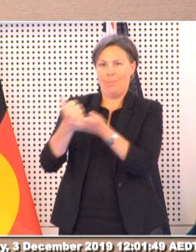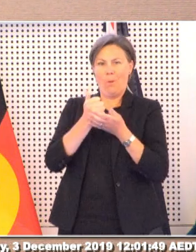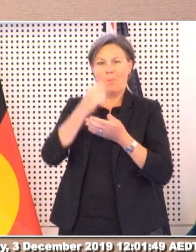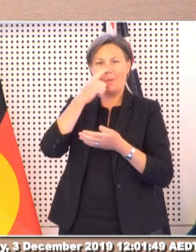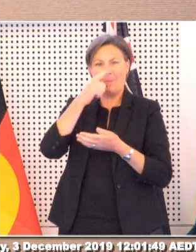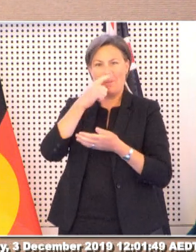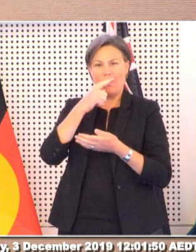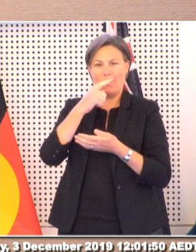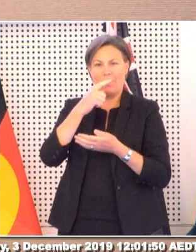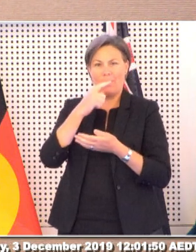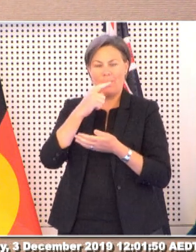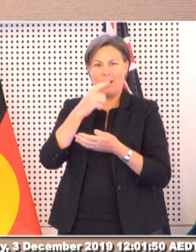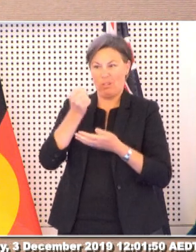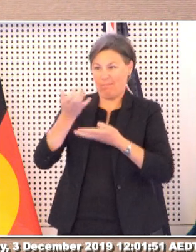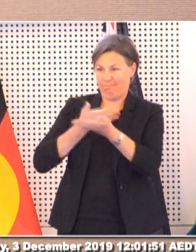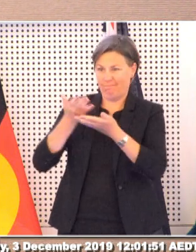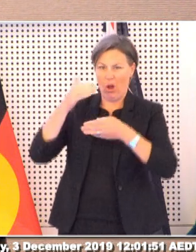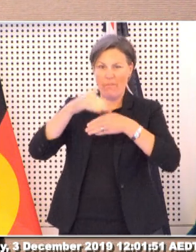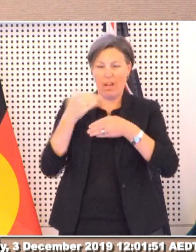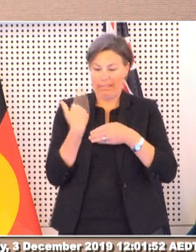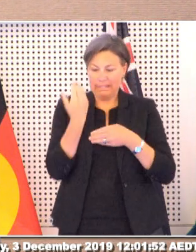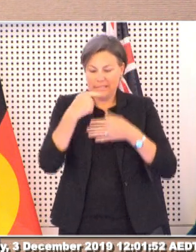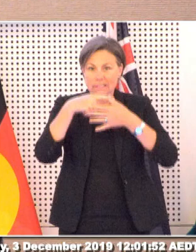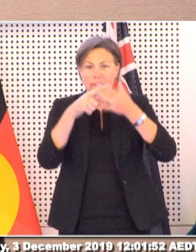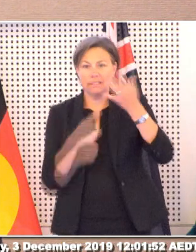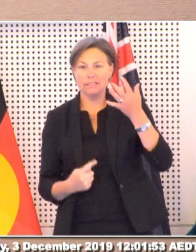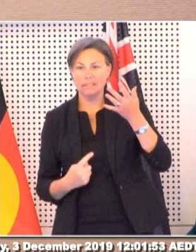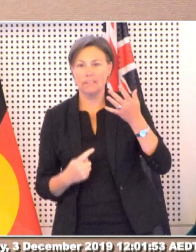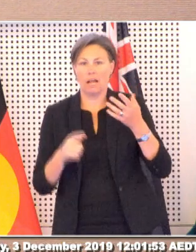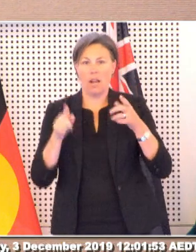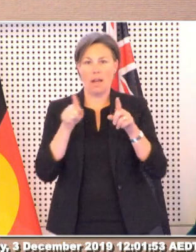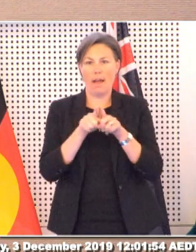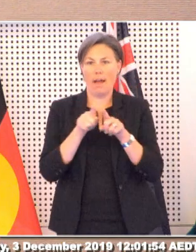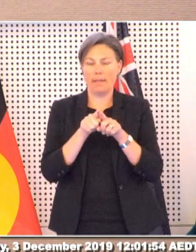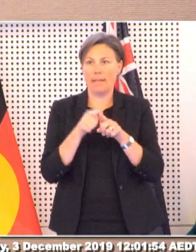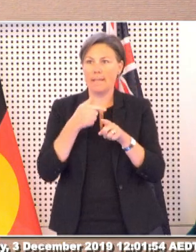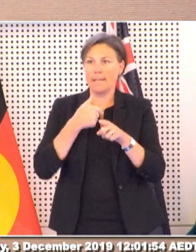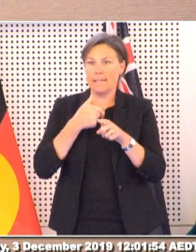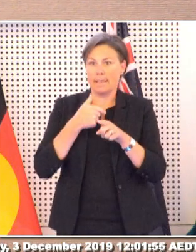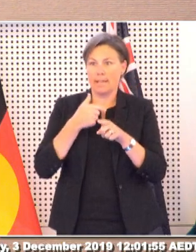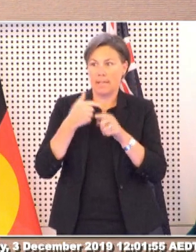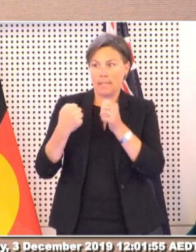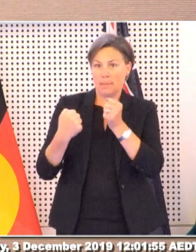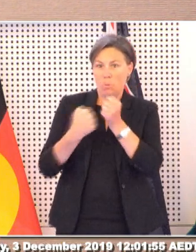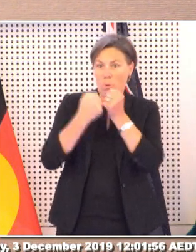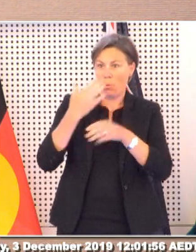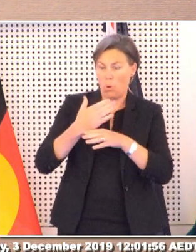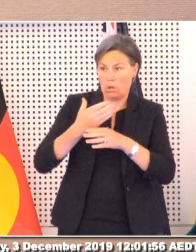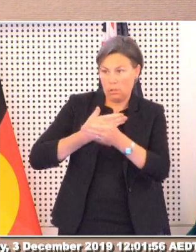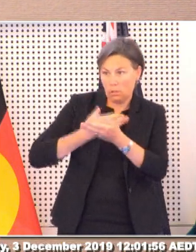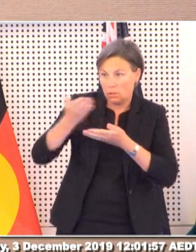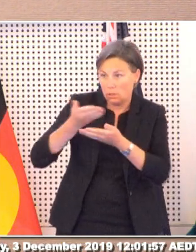So the kinds of things that they had to negotiate around were about giving away